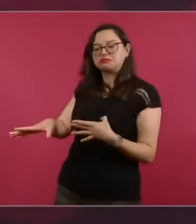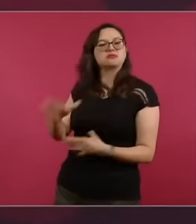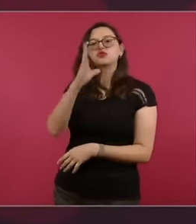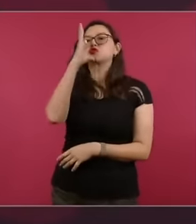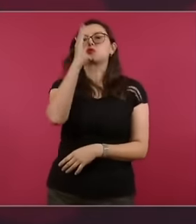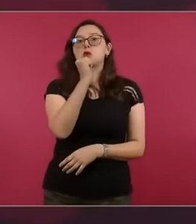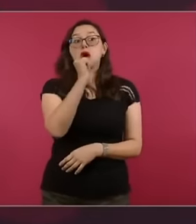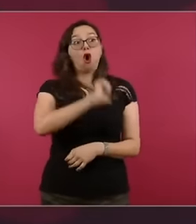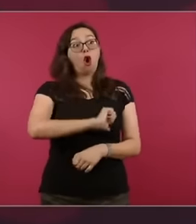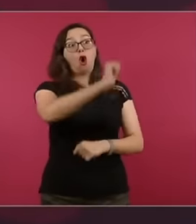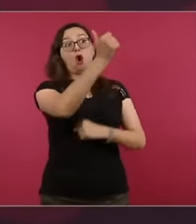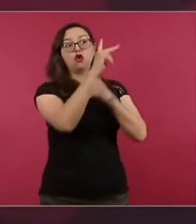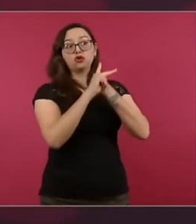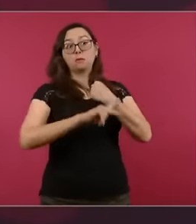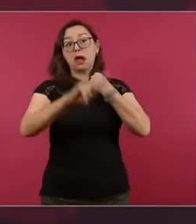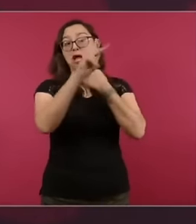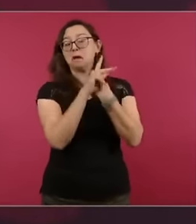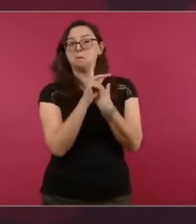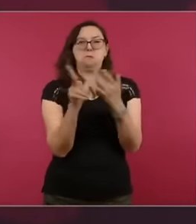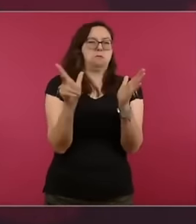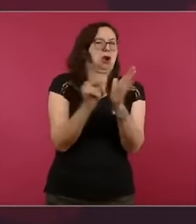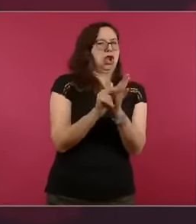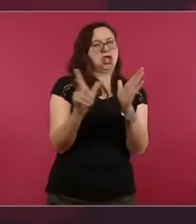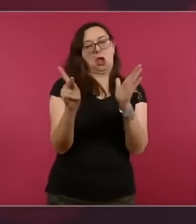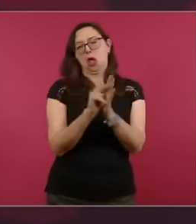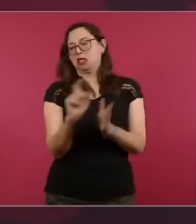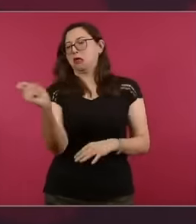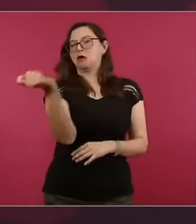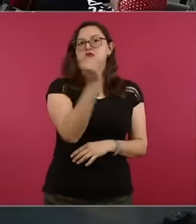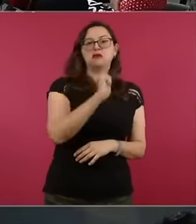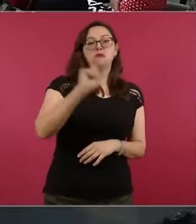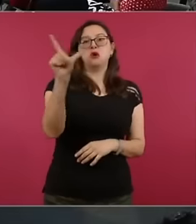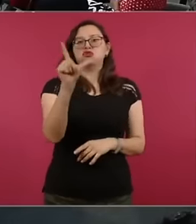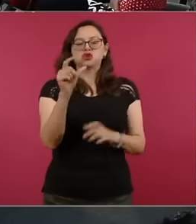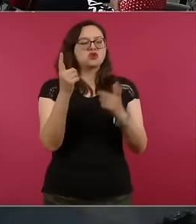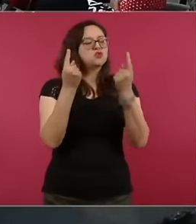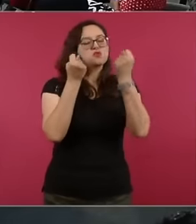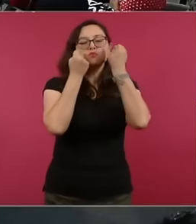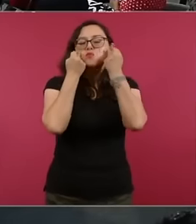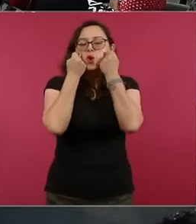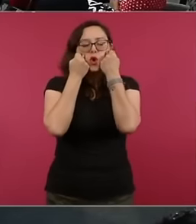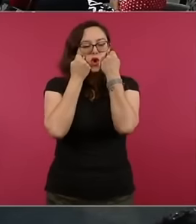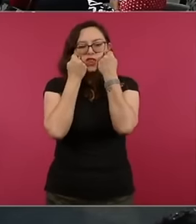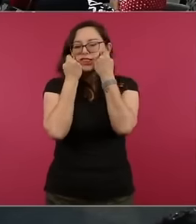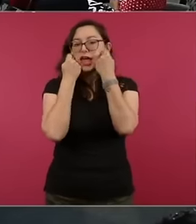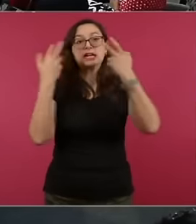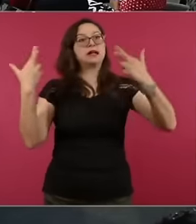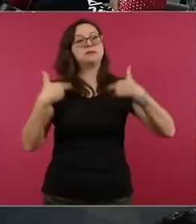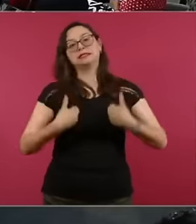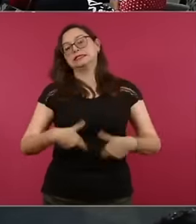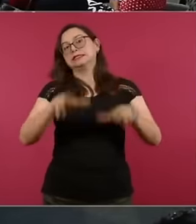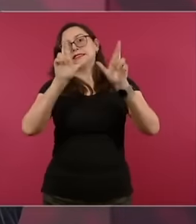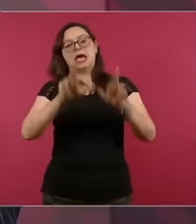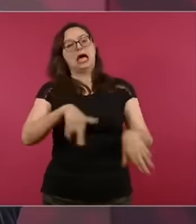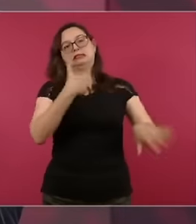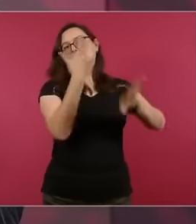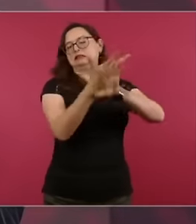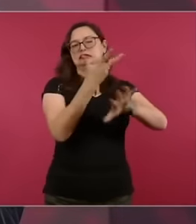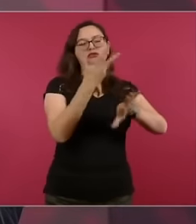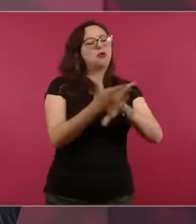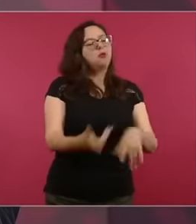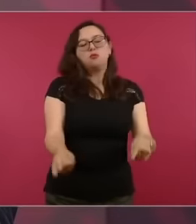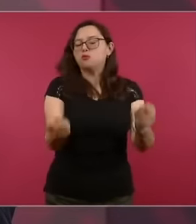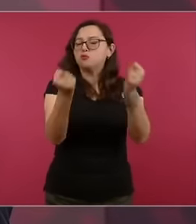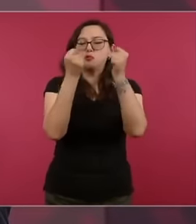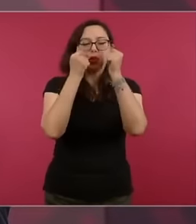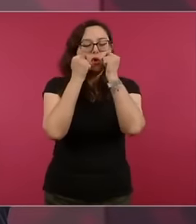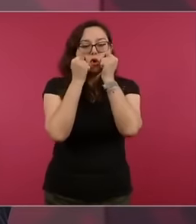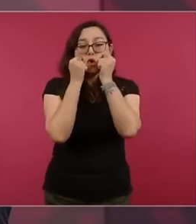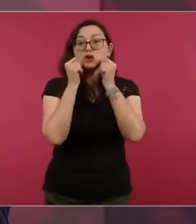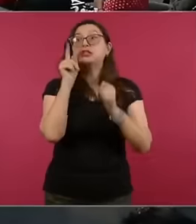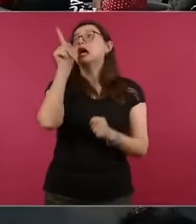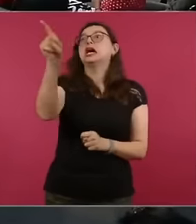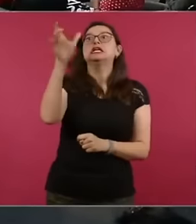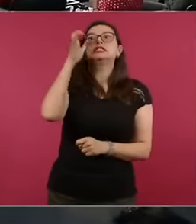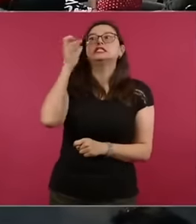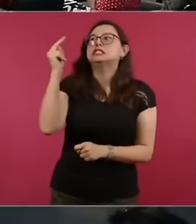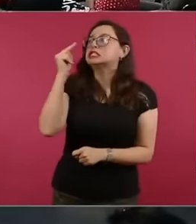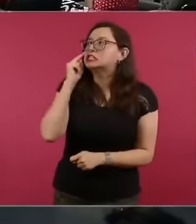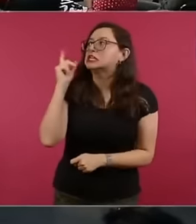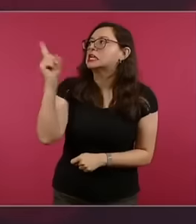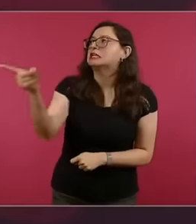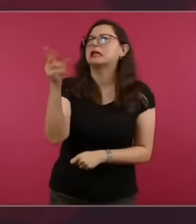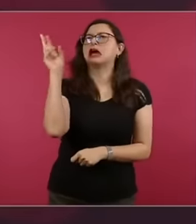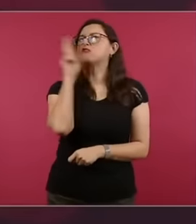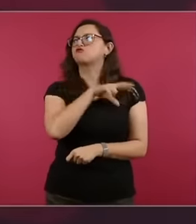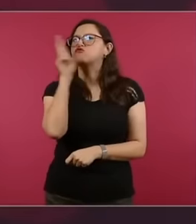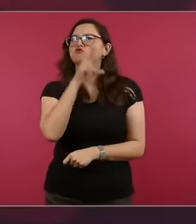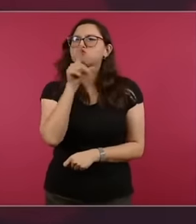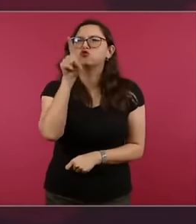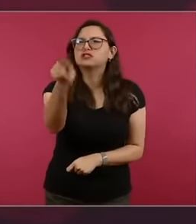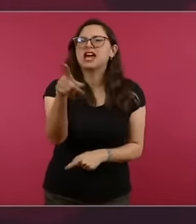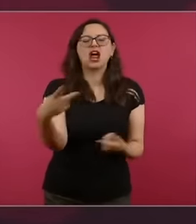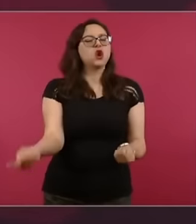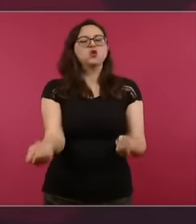is the state department of the government of China the government of Russia of the